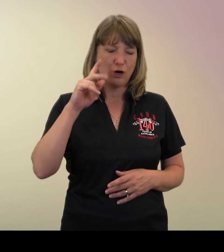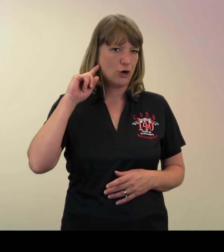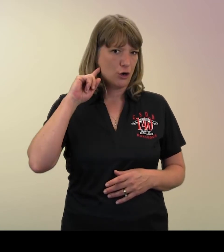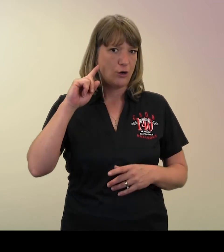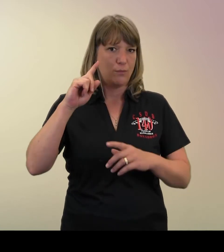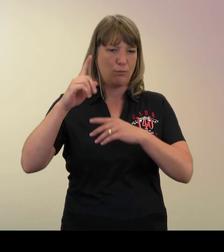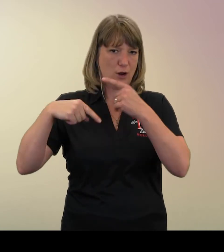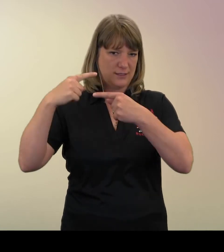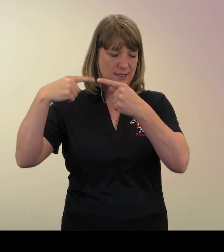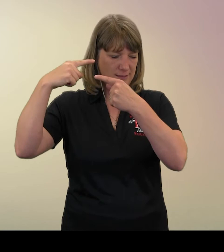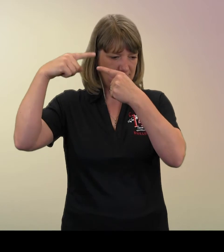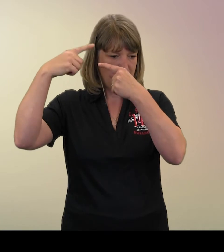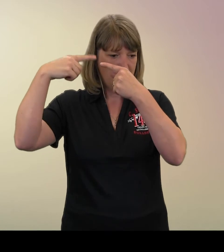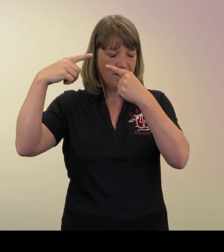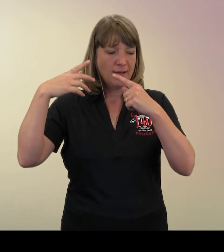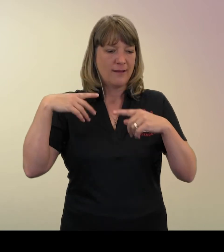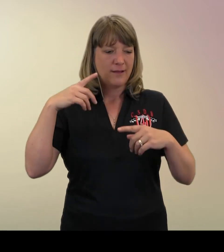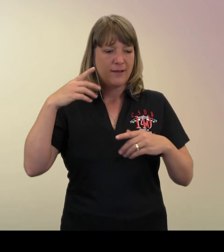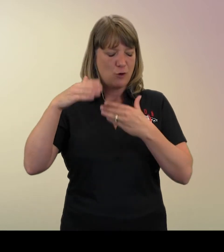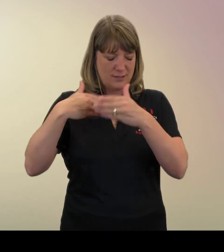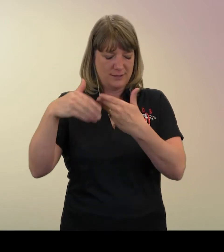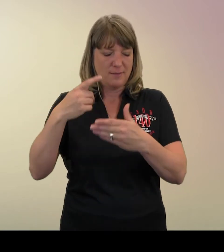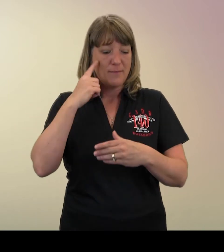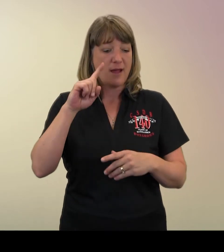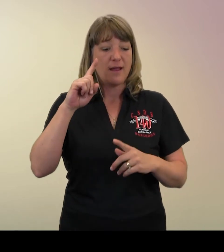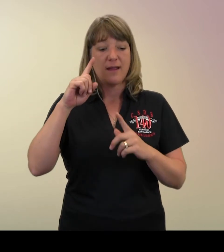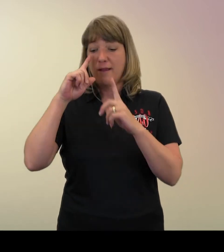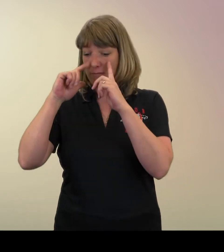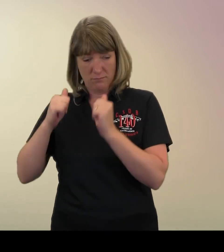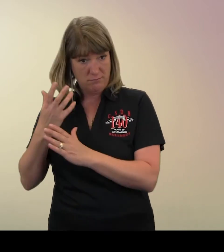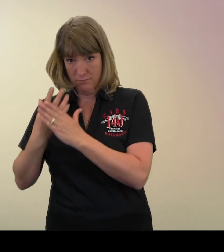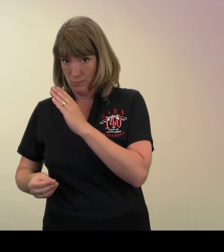and movement, but you're less likely in the absence